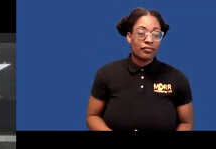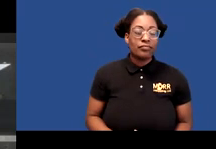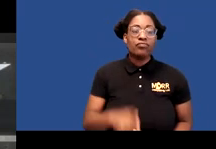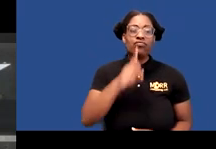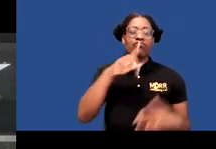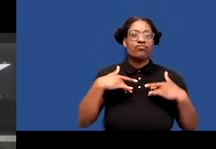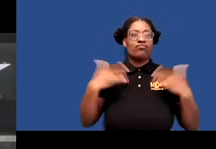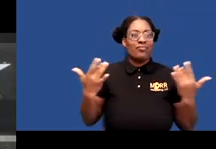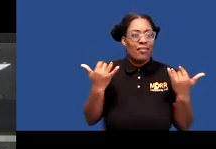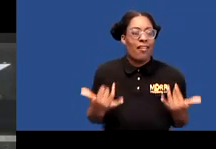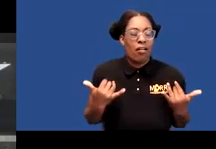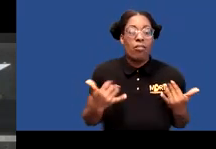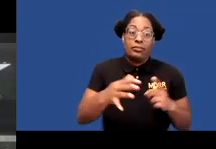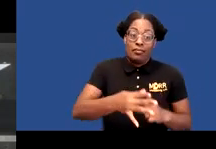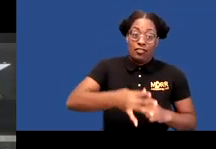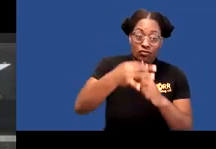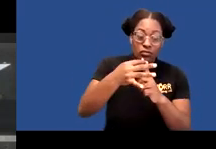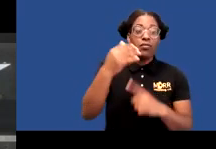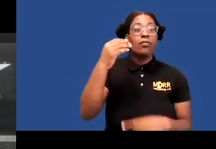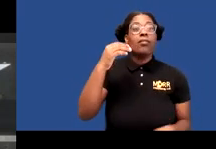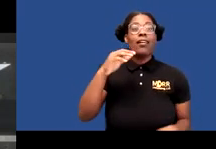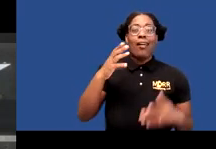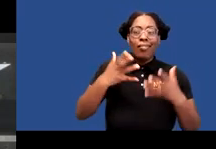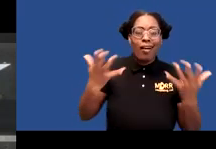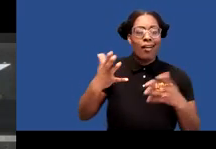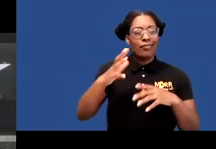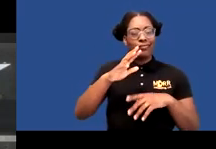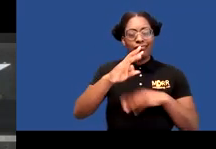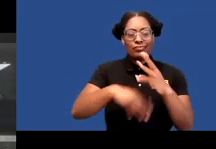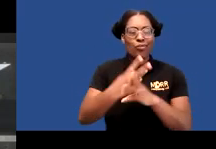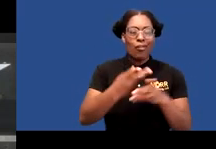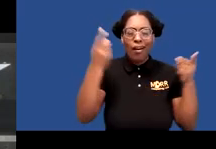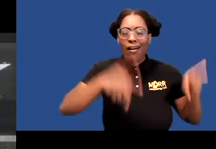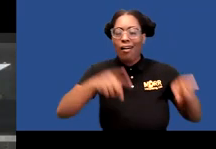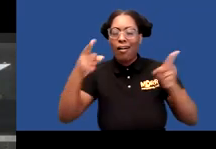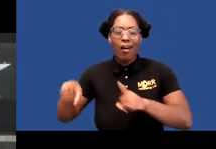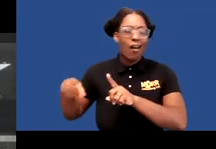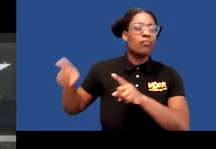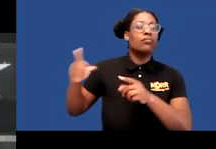to talk to you today about racial justice and online writing center praxis.